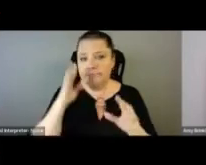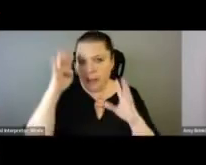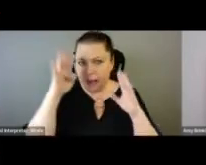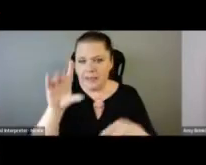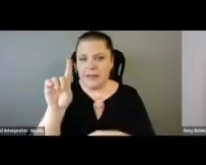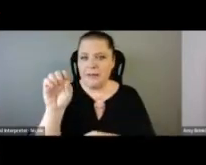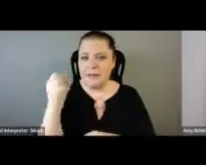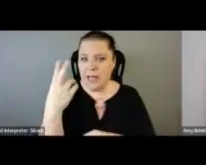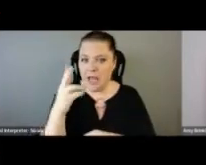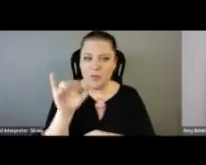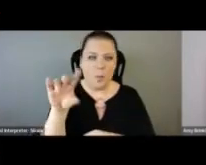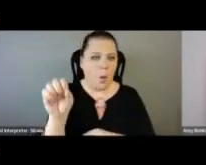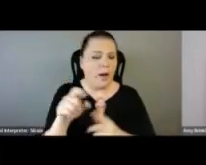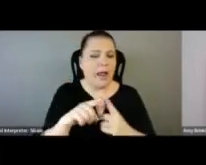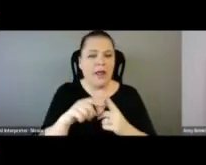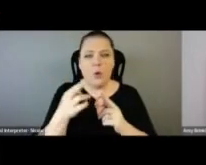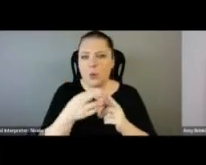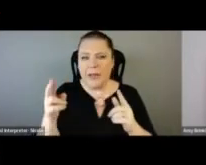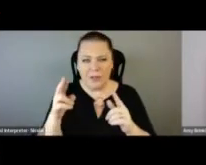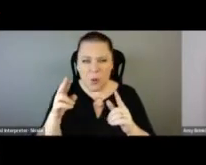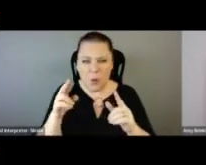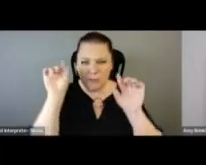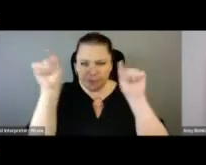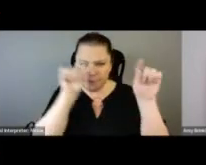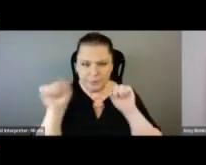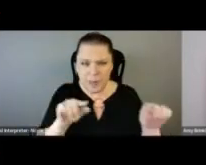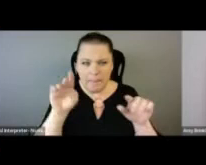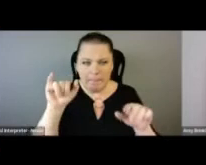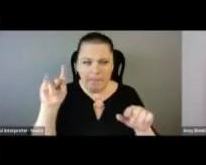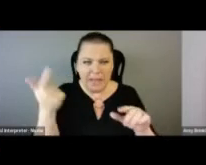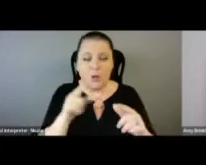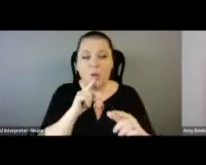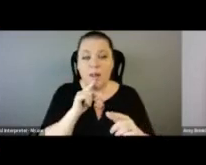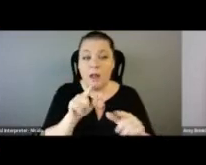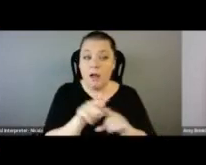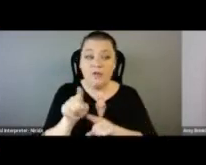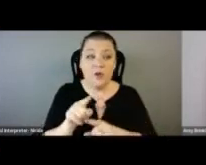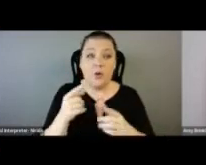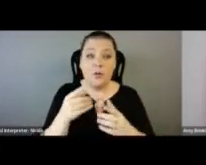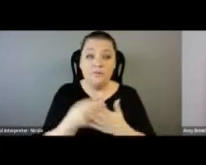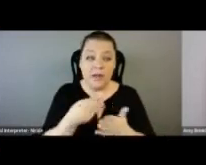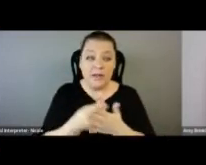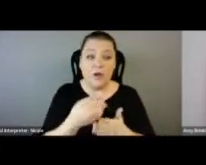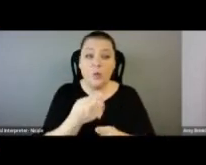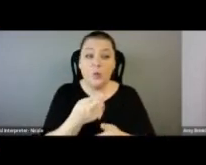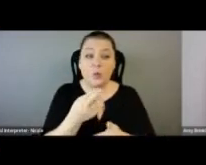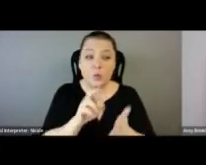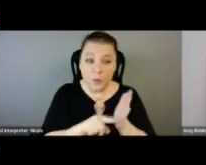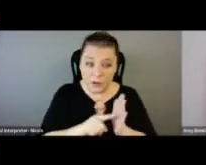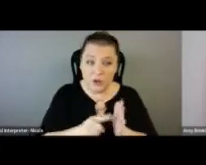some resource mapping. We are also working on funding some research efforts to capture the return on investment for